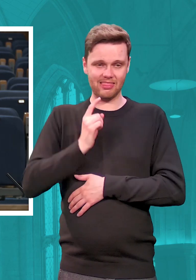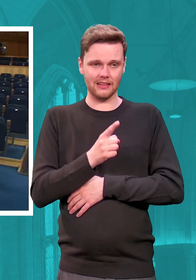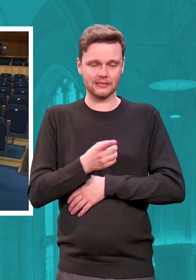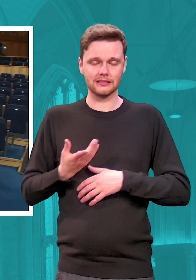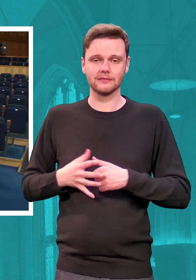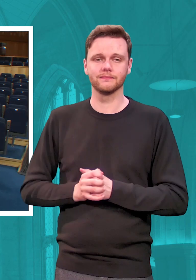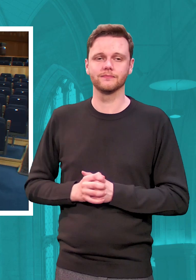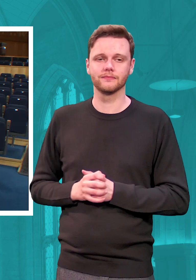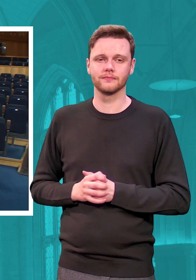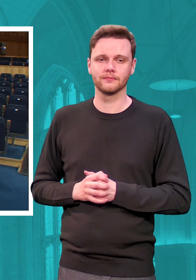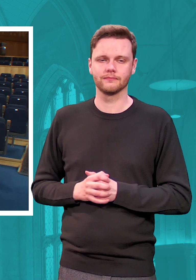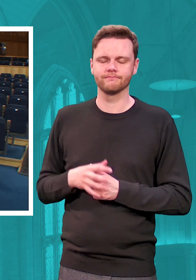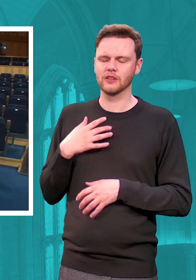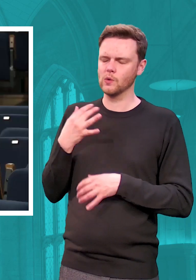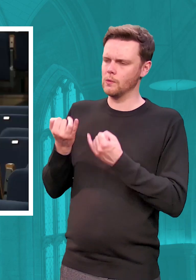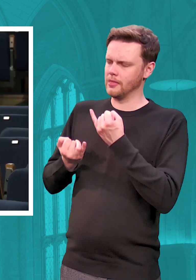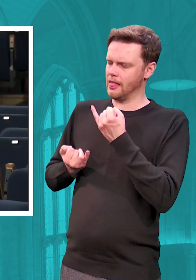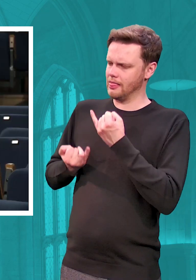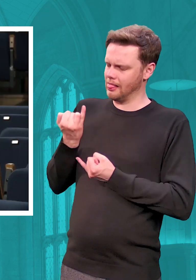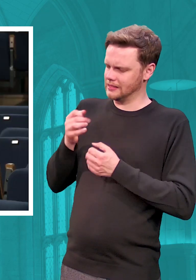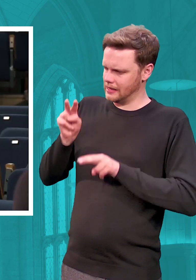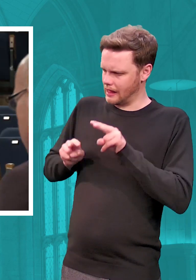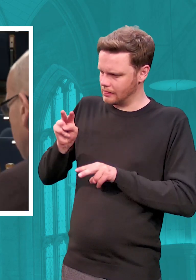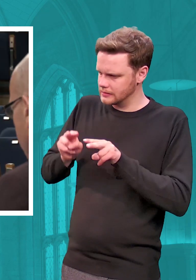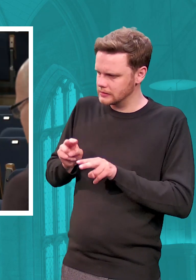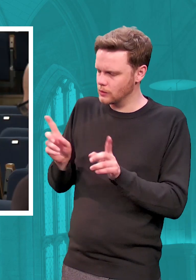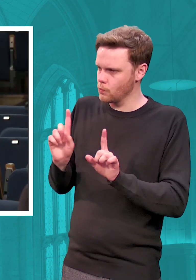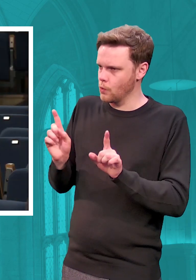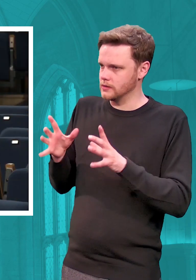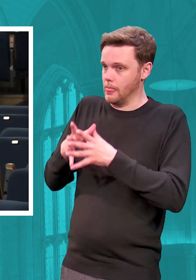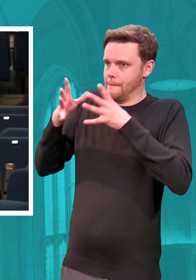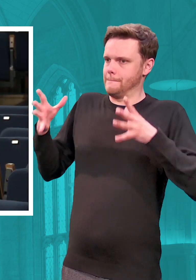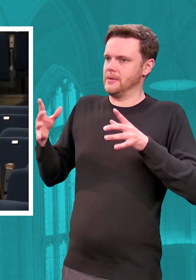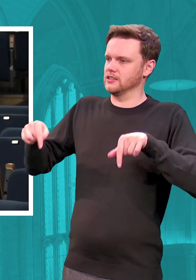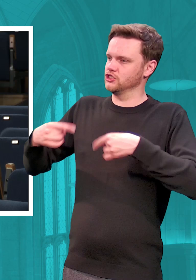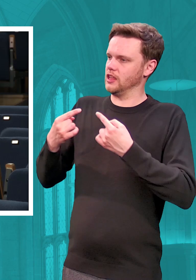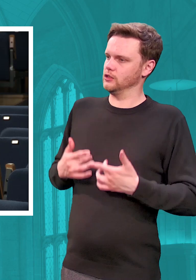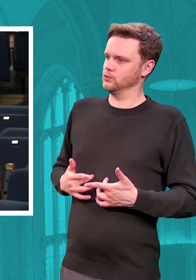So in the last analysis Dave, what is the biggest challenge that you feel we are facing,